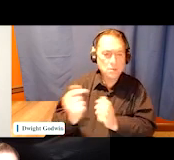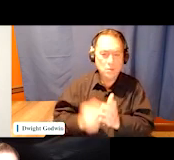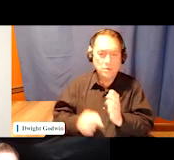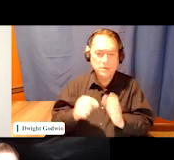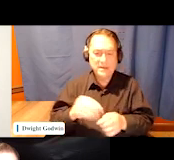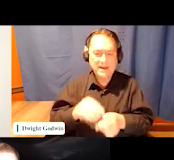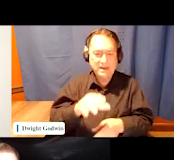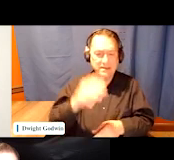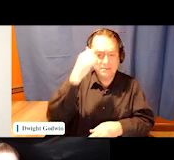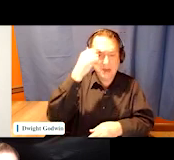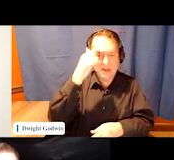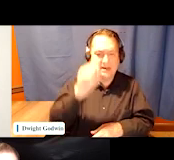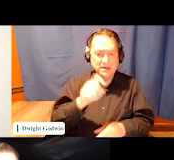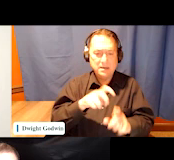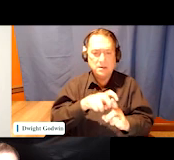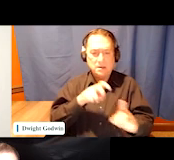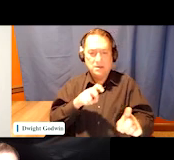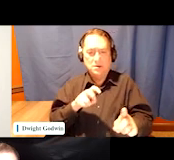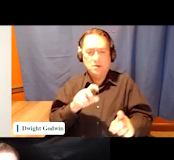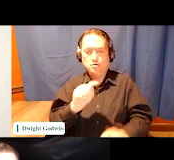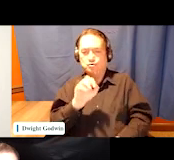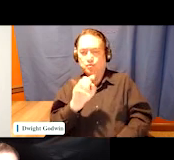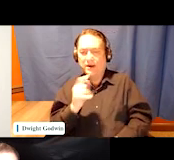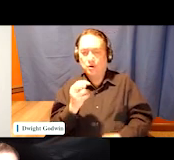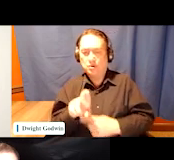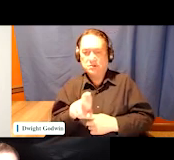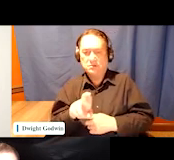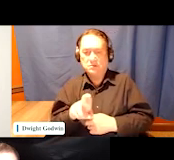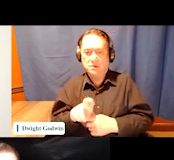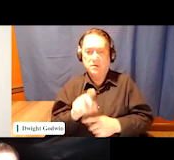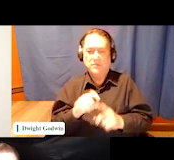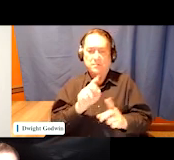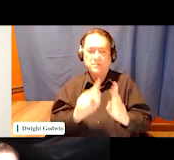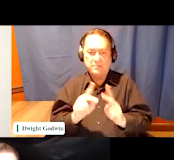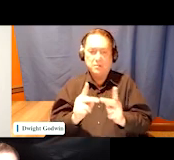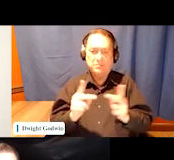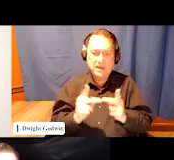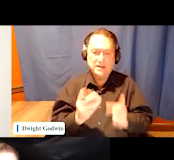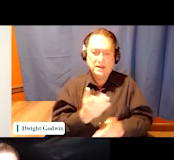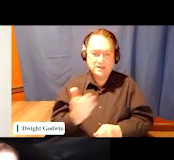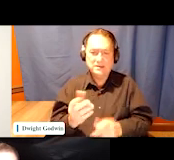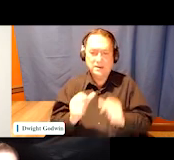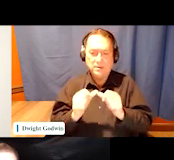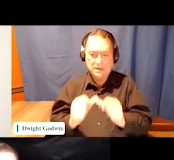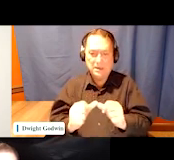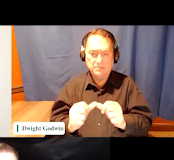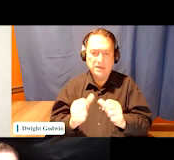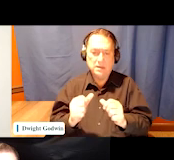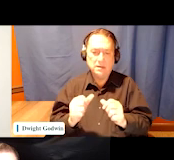"I need to stay away from triggers. I need to stay away from people, places and things that will keep me from obtaining my sobriety."